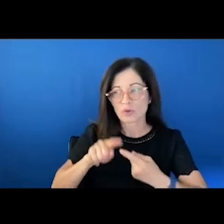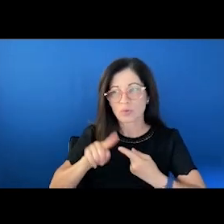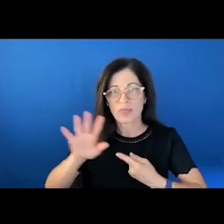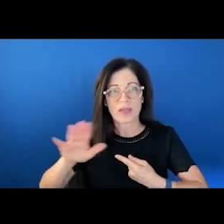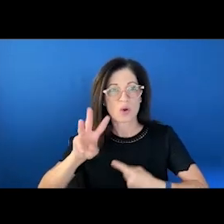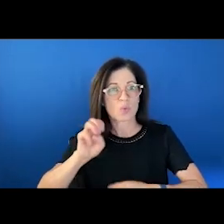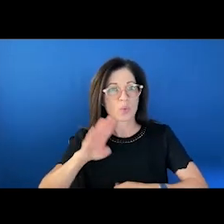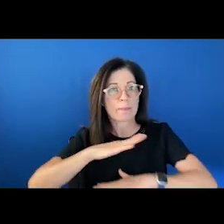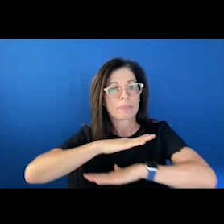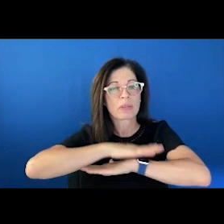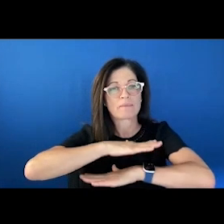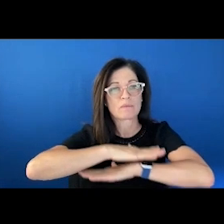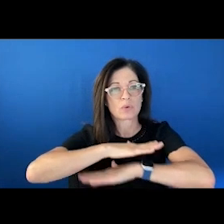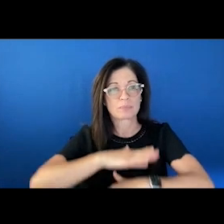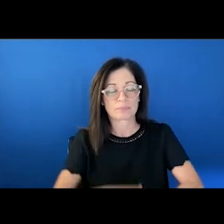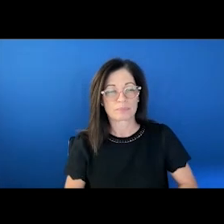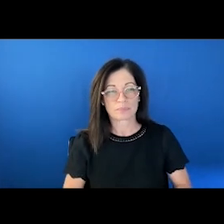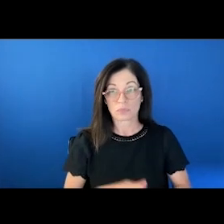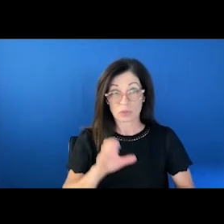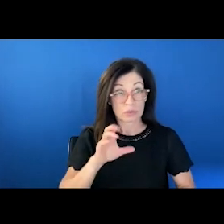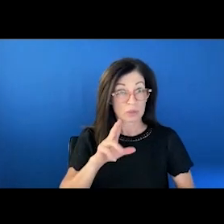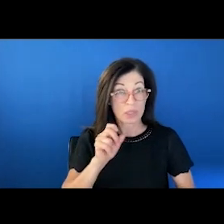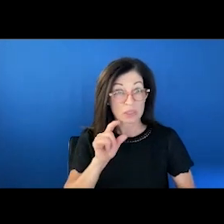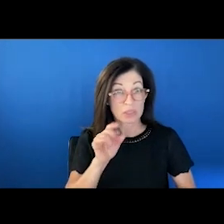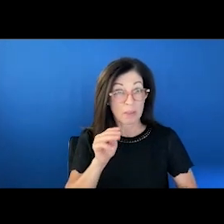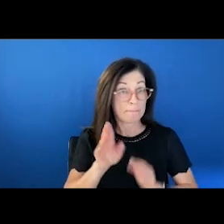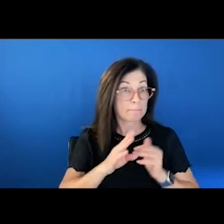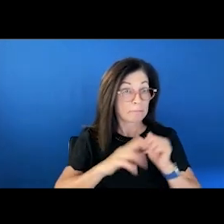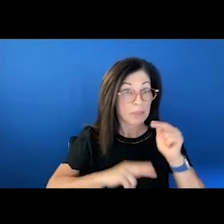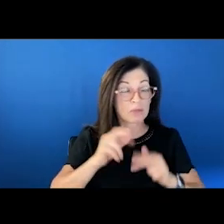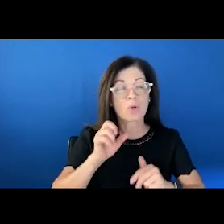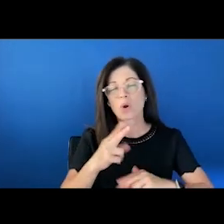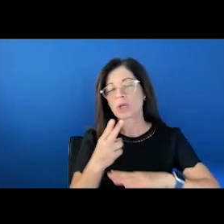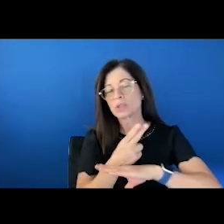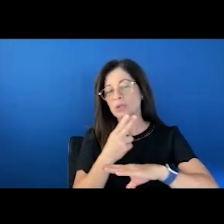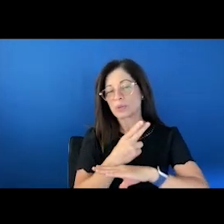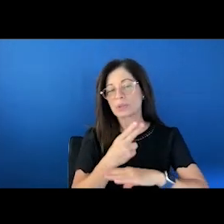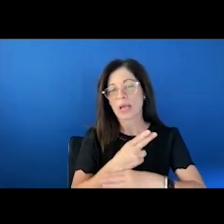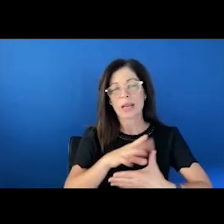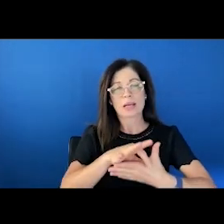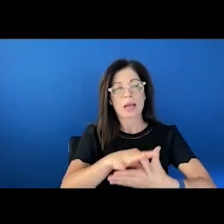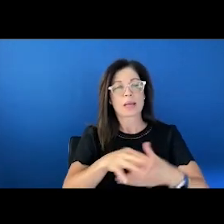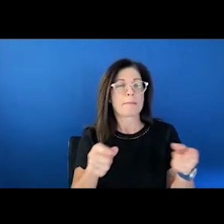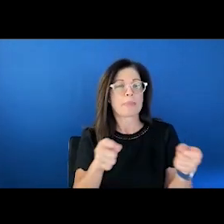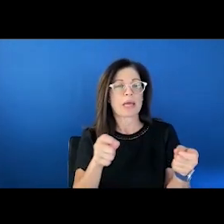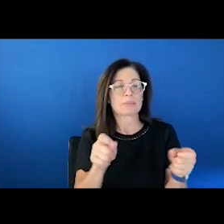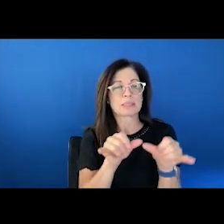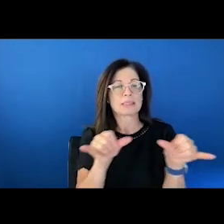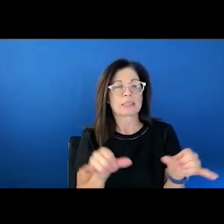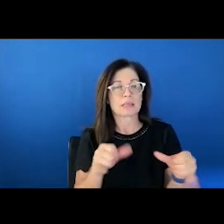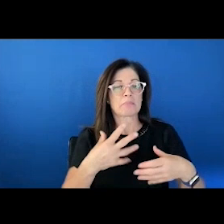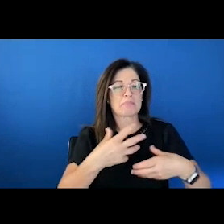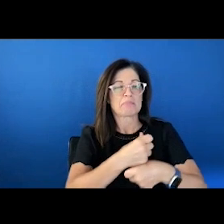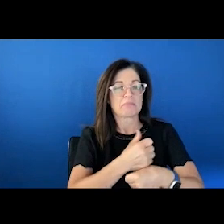Is it custom built, or does it leverage a content management system, commonly referred to as a CMS,